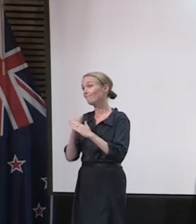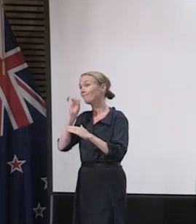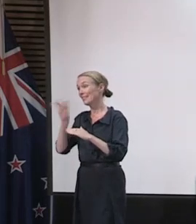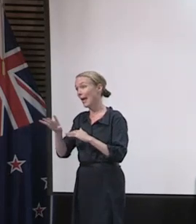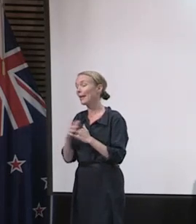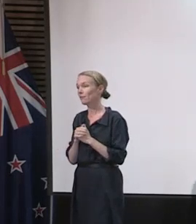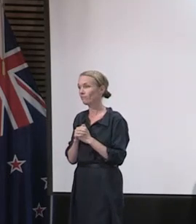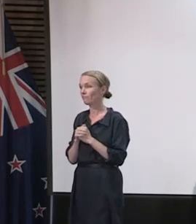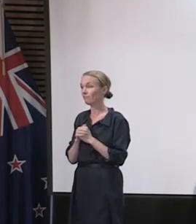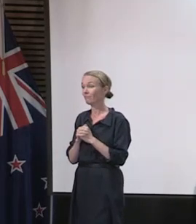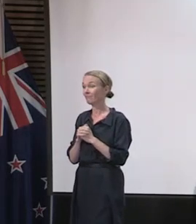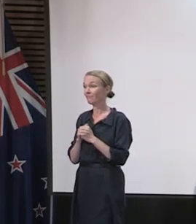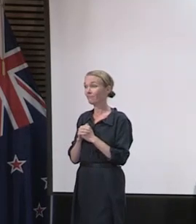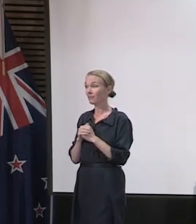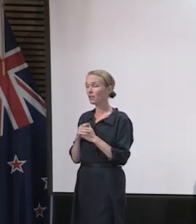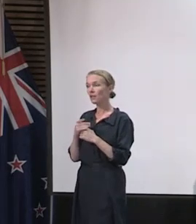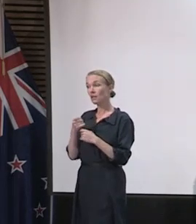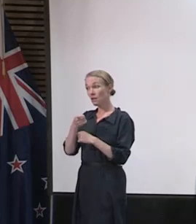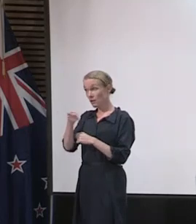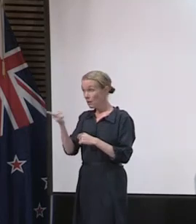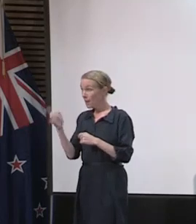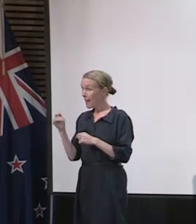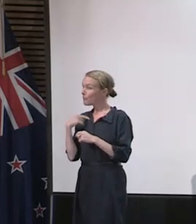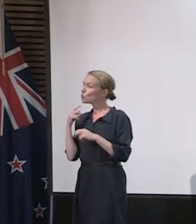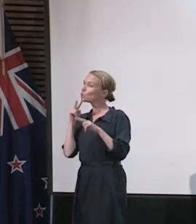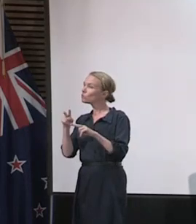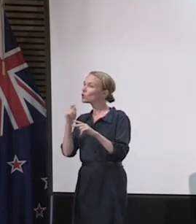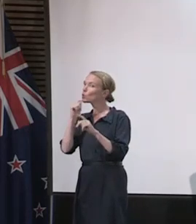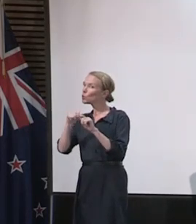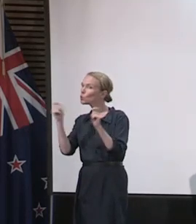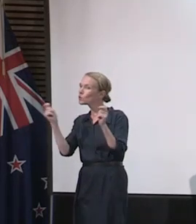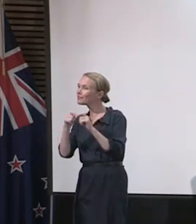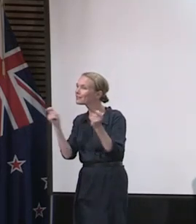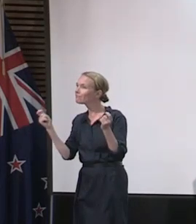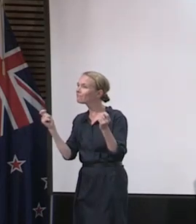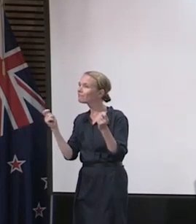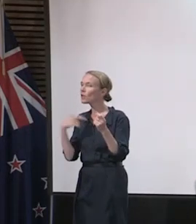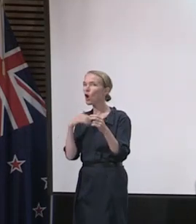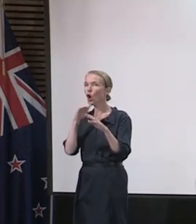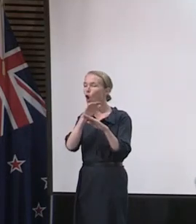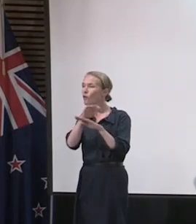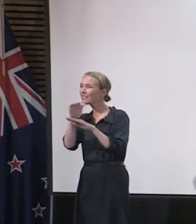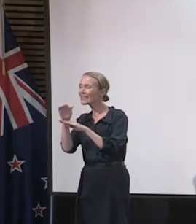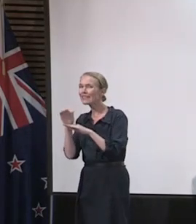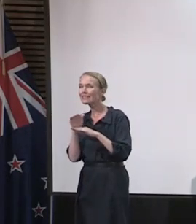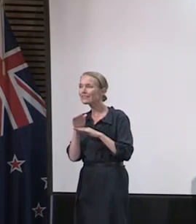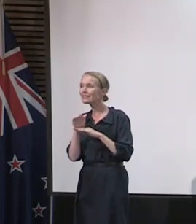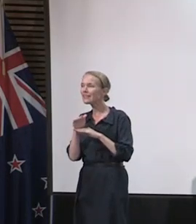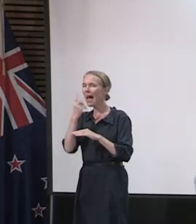risk factor. The context point is many of you will have seen